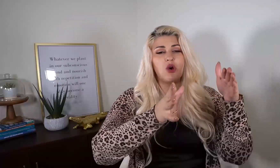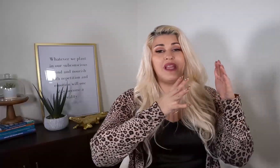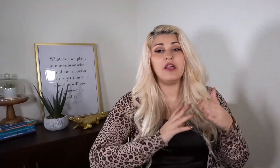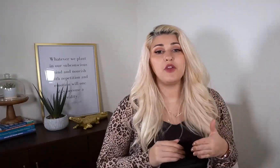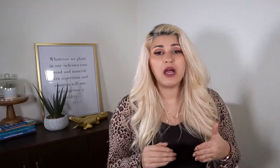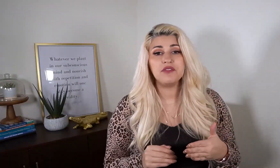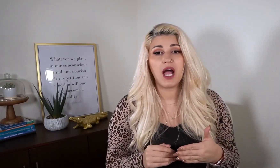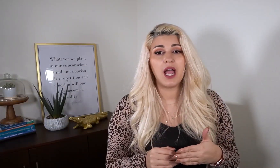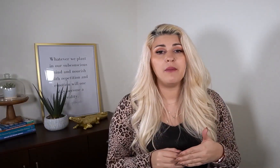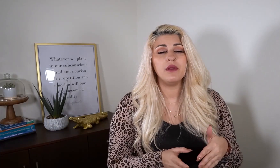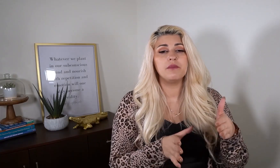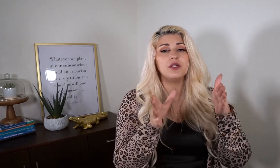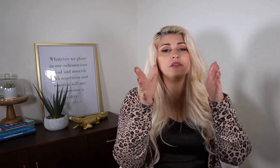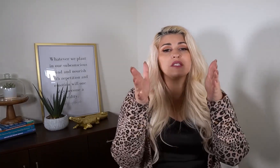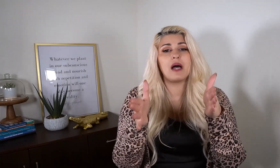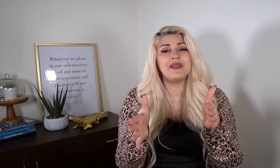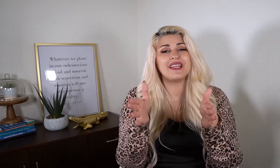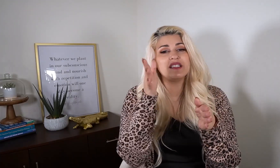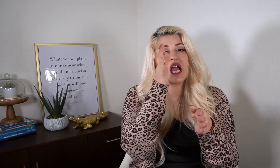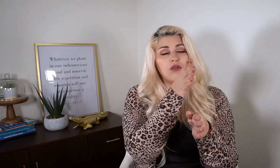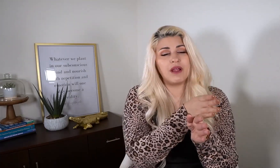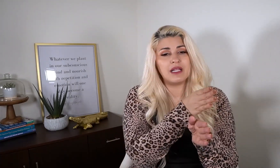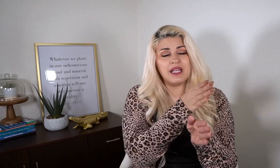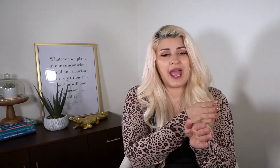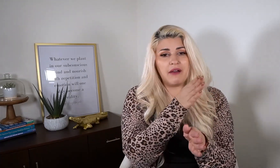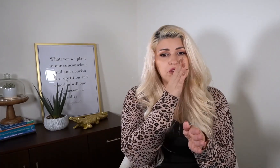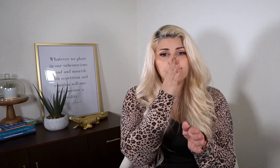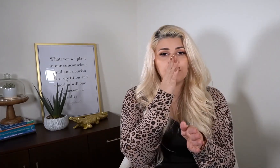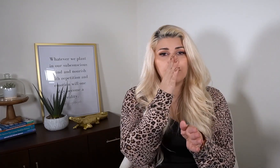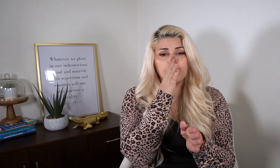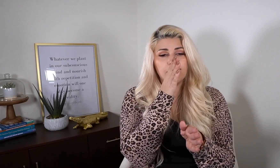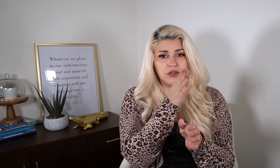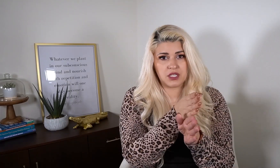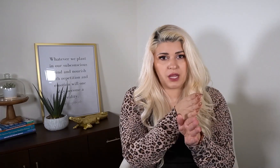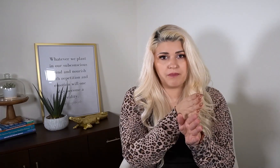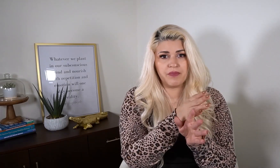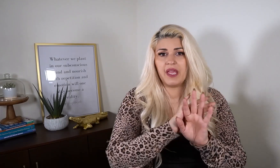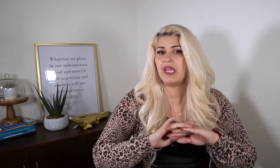So if you have time put the topic directly after the time,